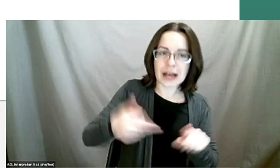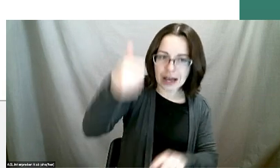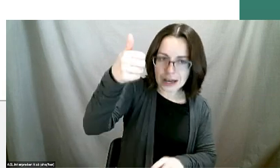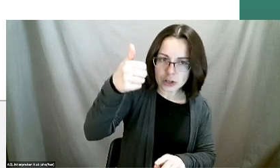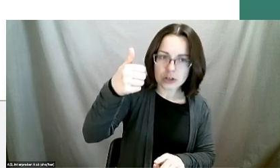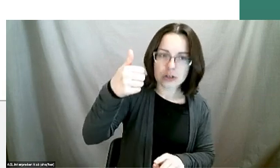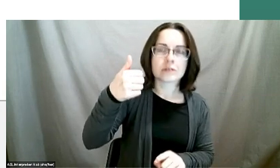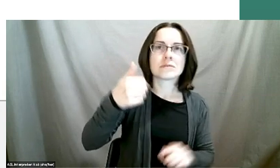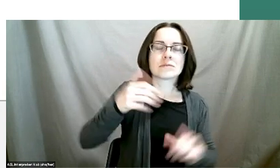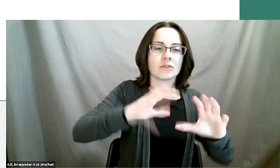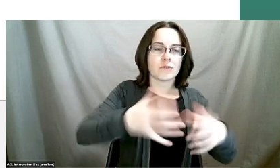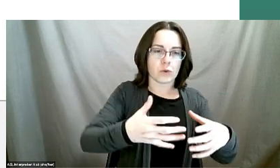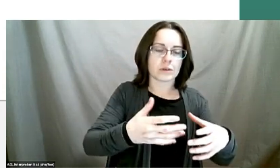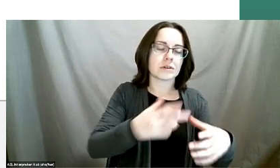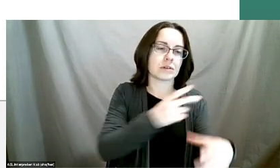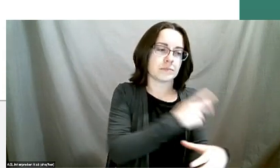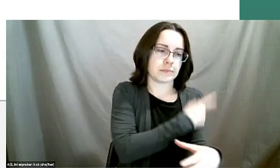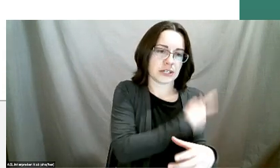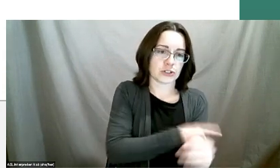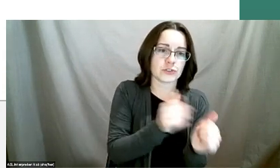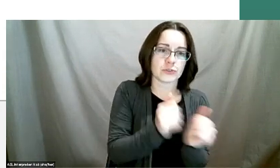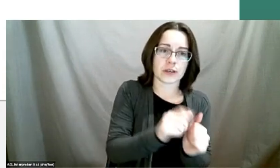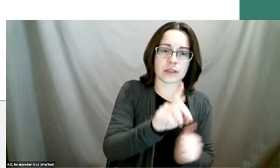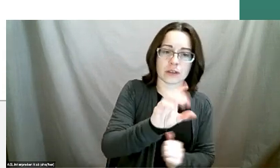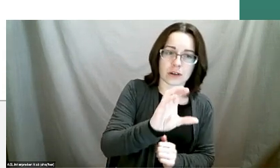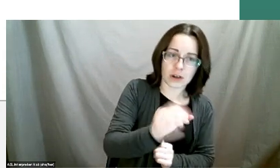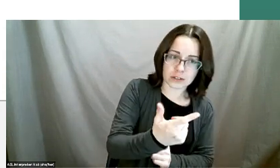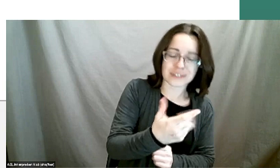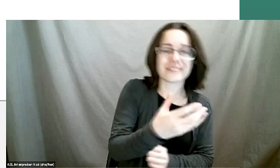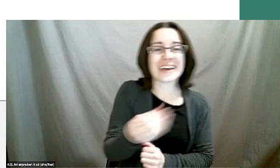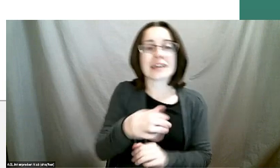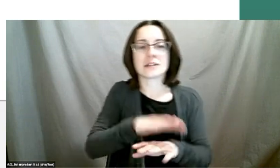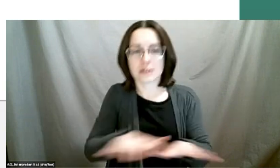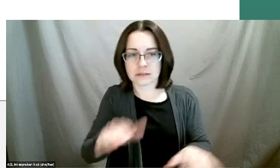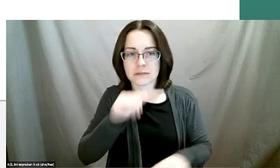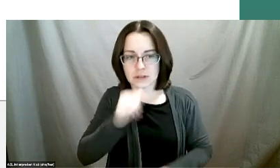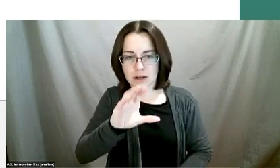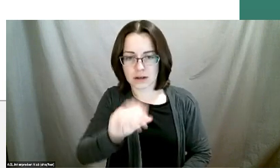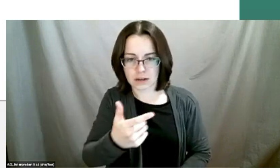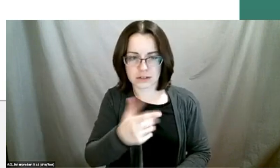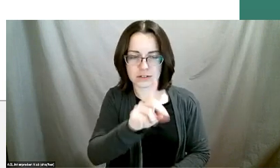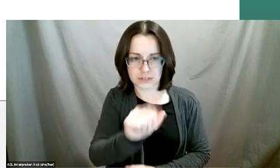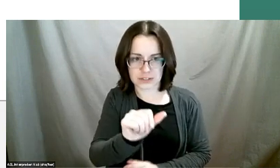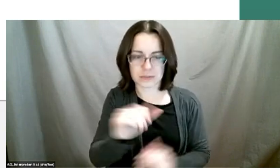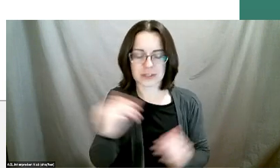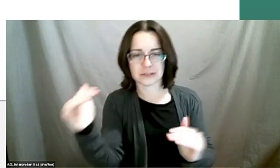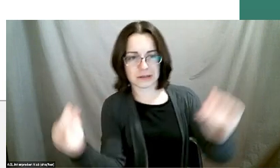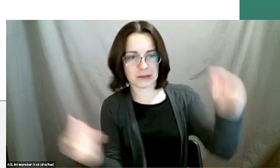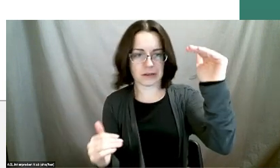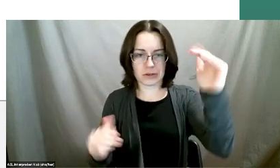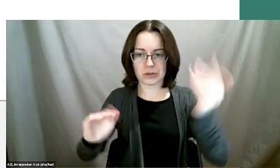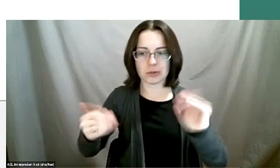compared to those patients without disabilities. So the odds ratio for